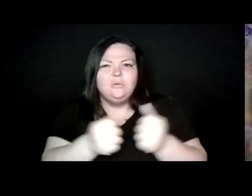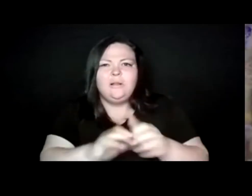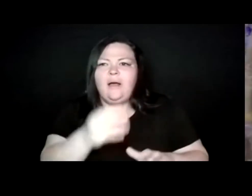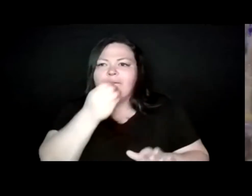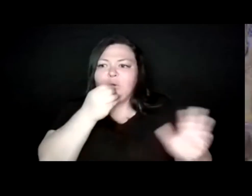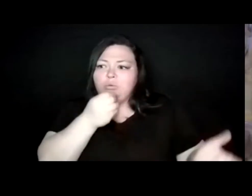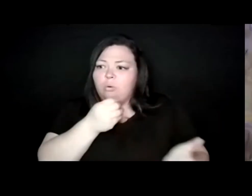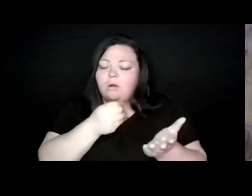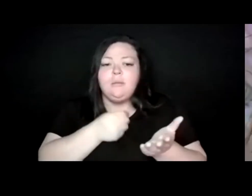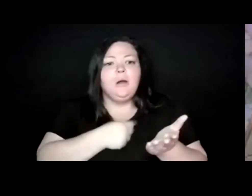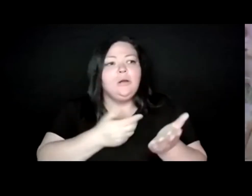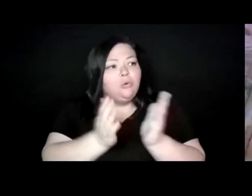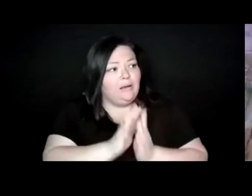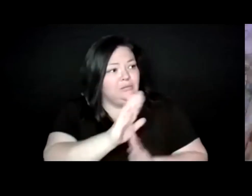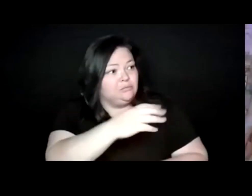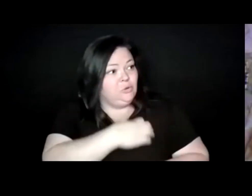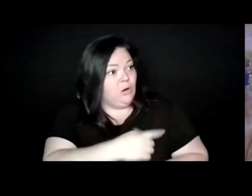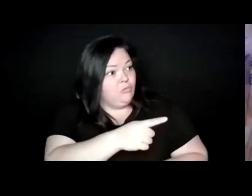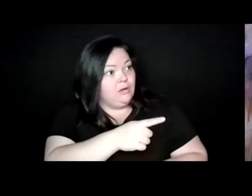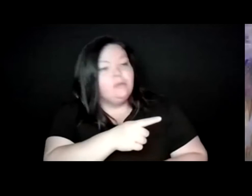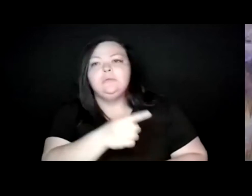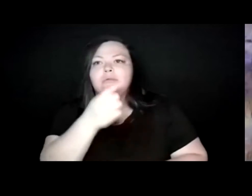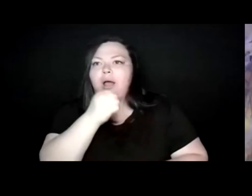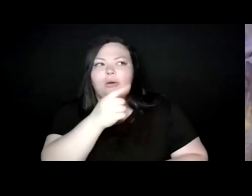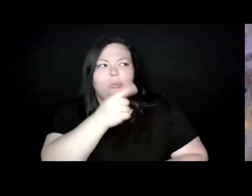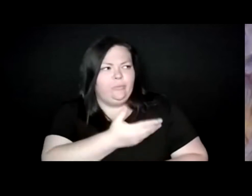asked about your hunger before you are asked “how are you?” you go to parties your